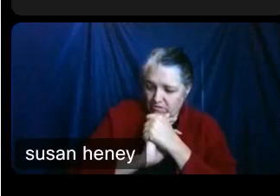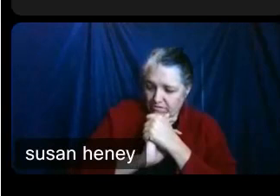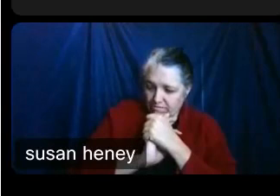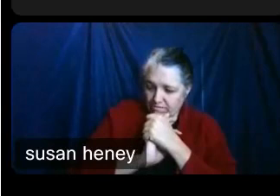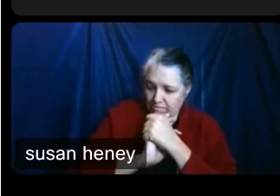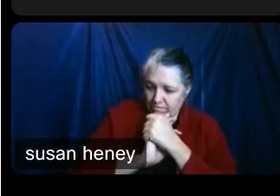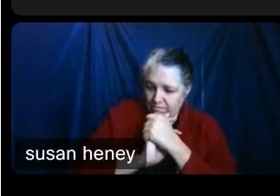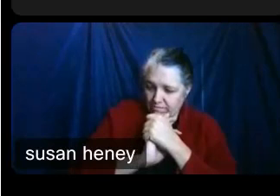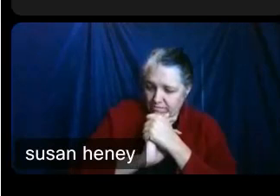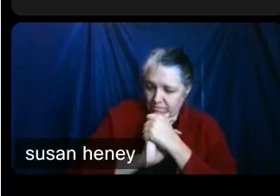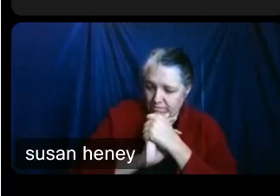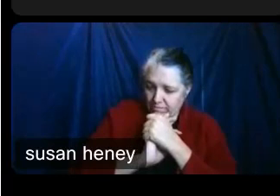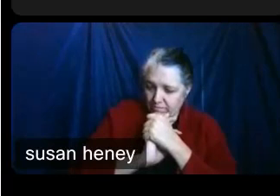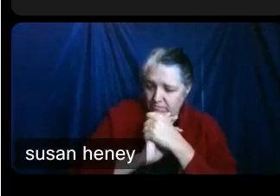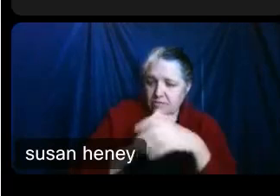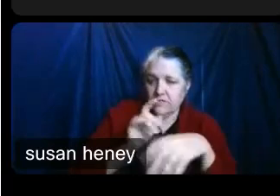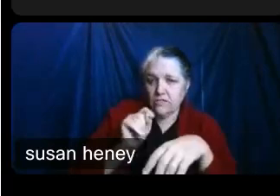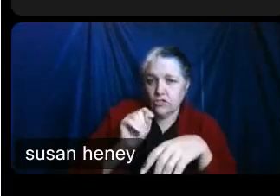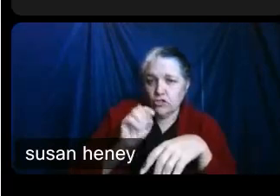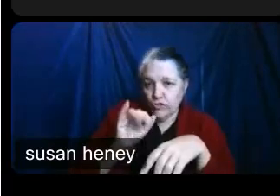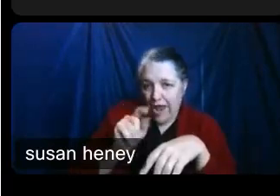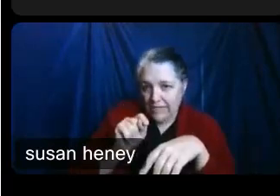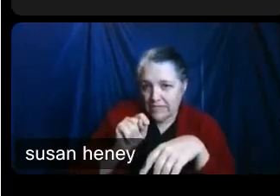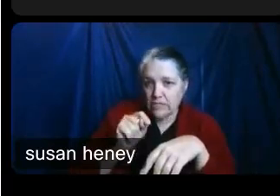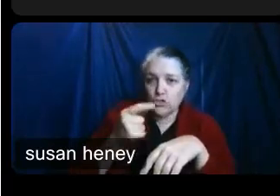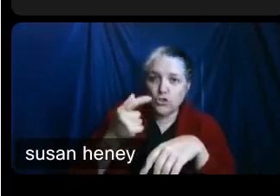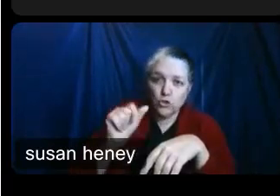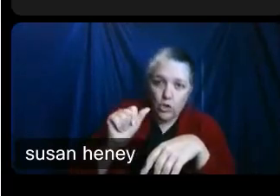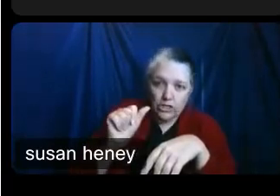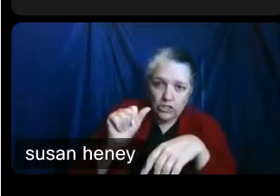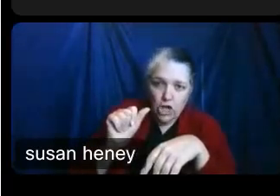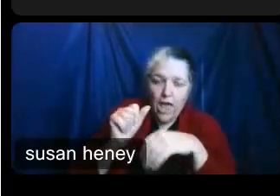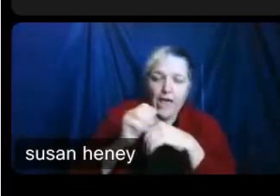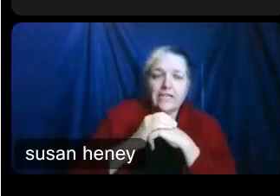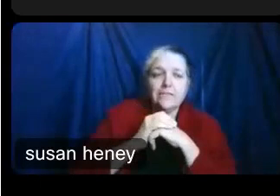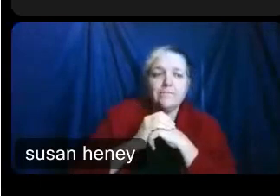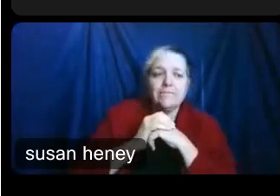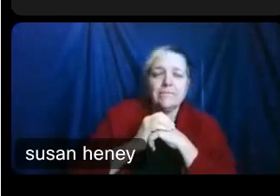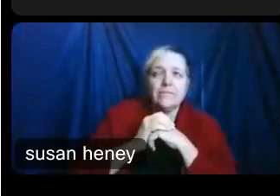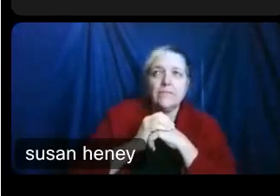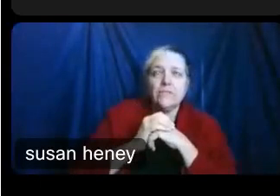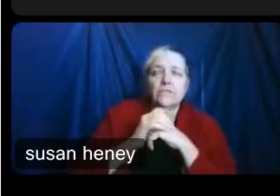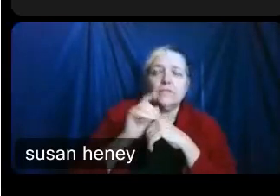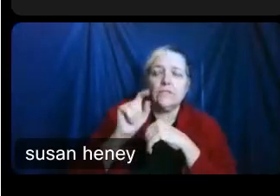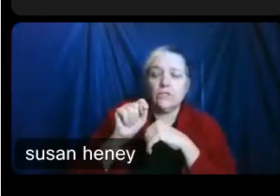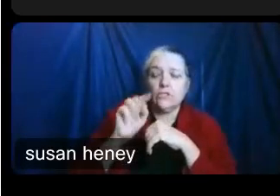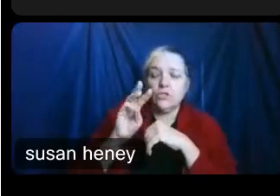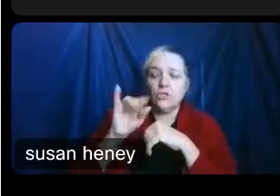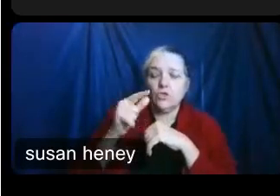tract and then Georgia. We know we're in Twiggs County. So, you can either scroll down or